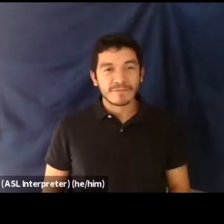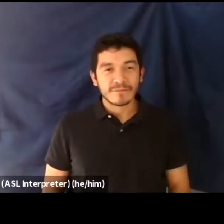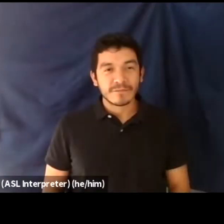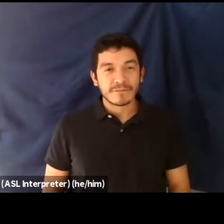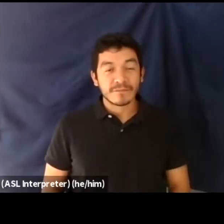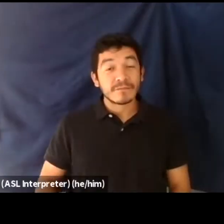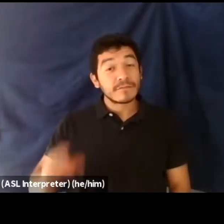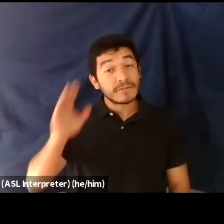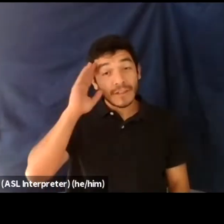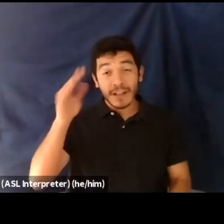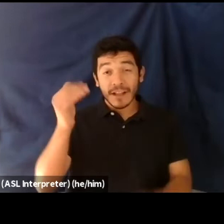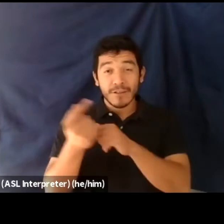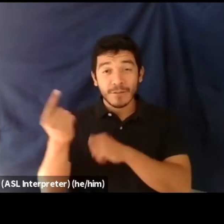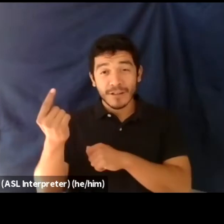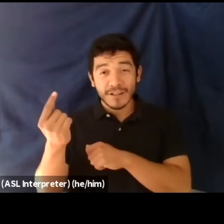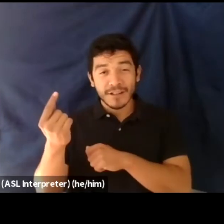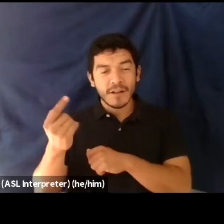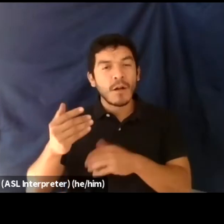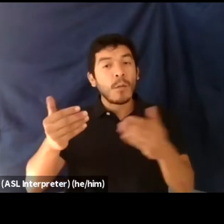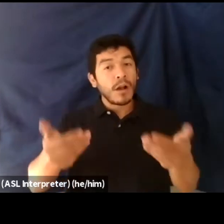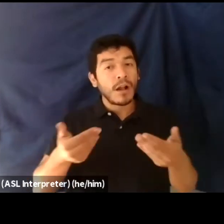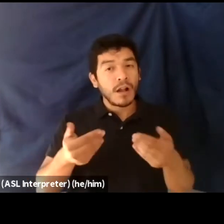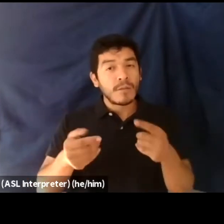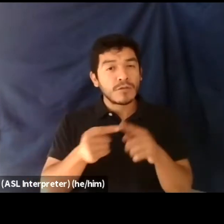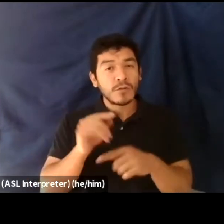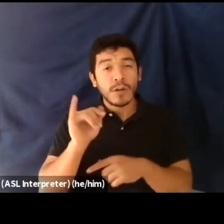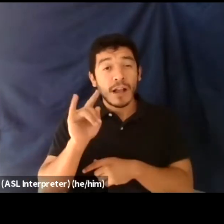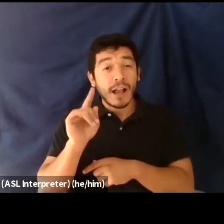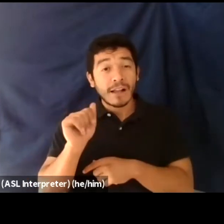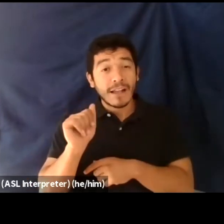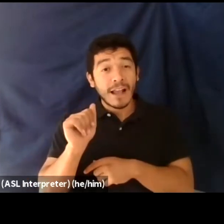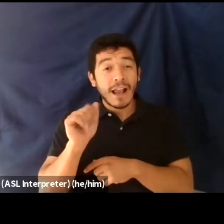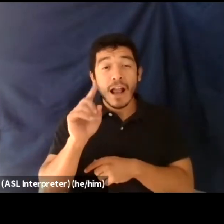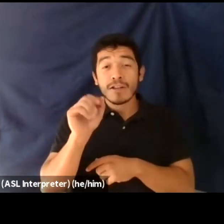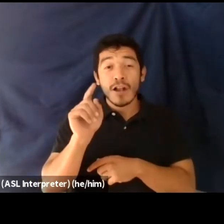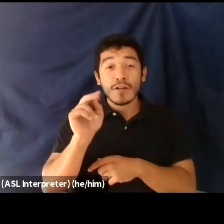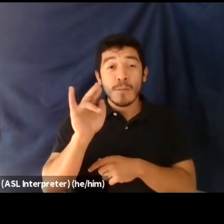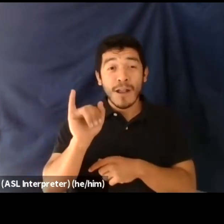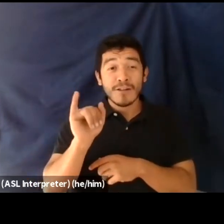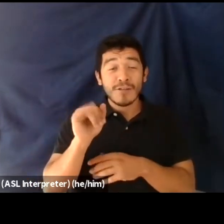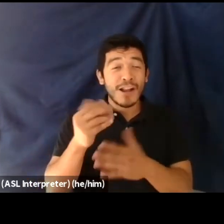Hi, everyone. Welcome to the IDA documentary screening series.